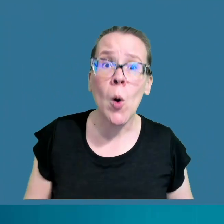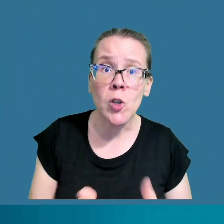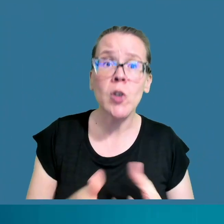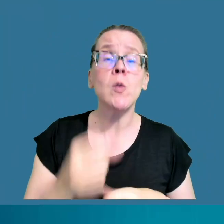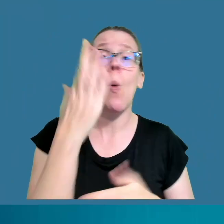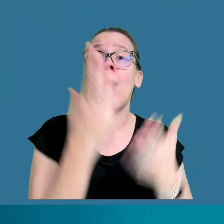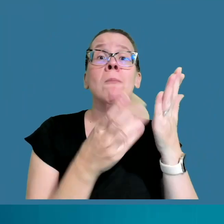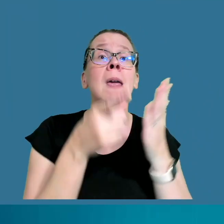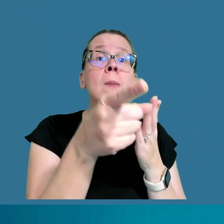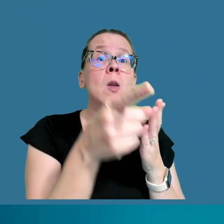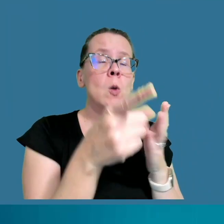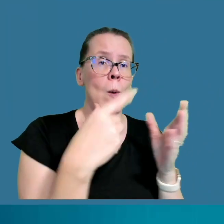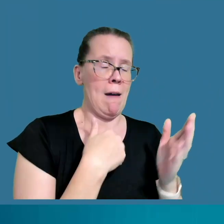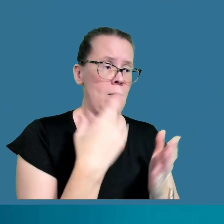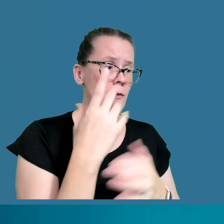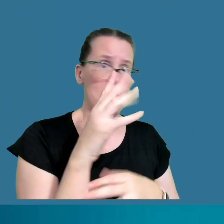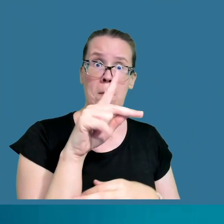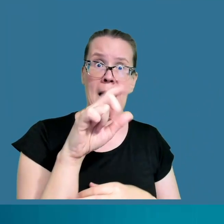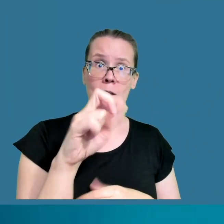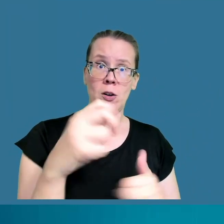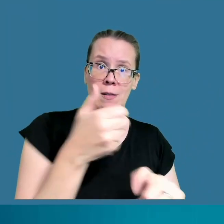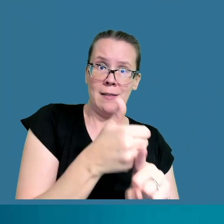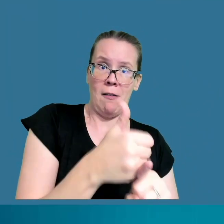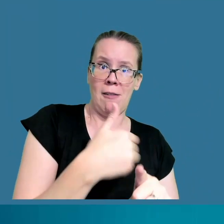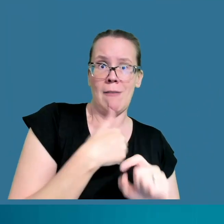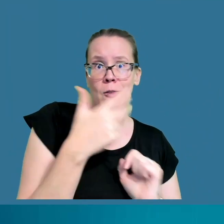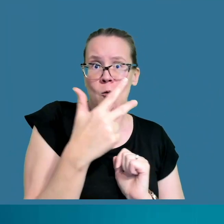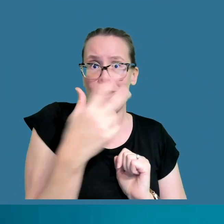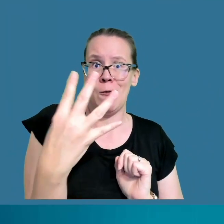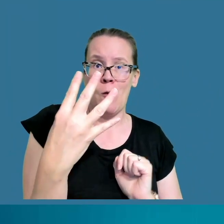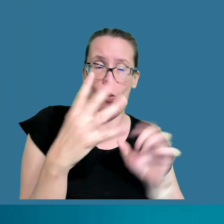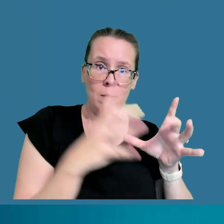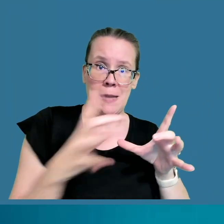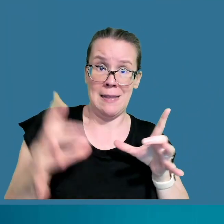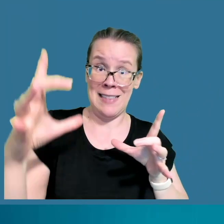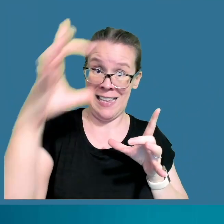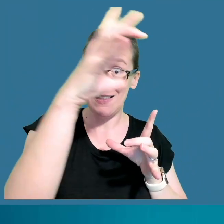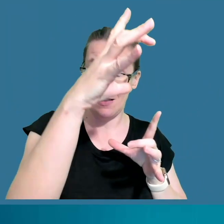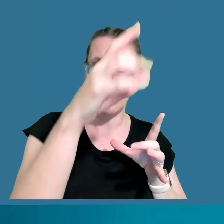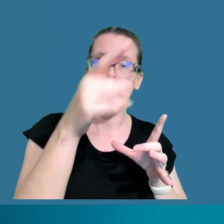and then maybe you're adding a border. Or maybe you've been stitching one segment of a multiple